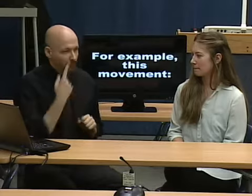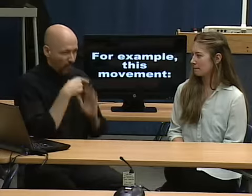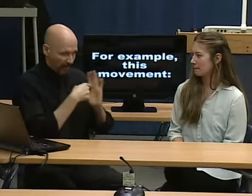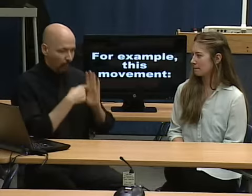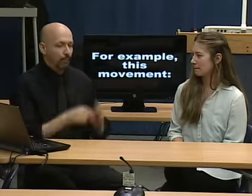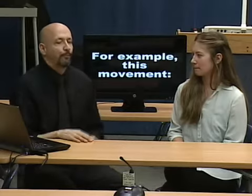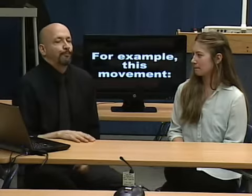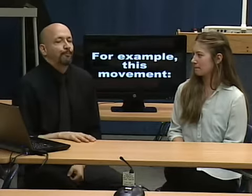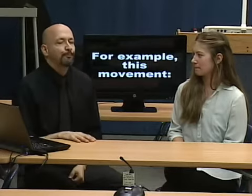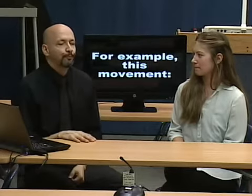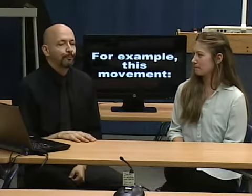For example: